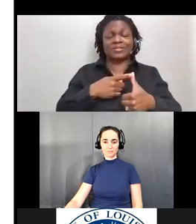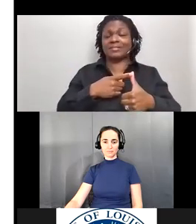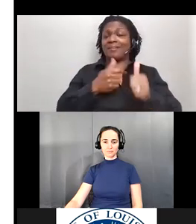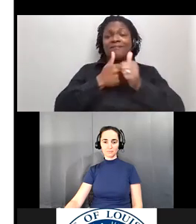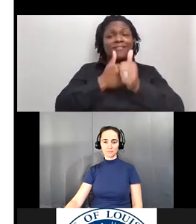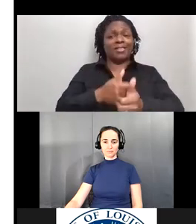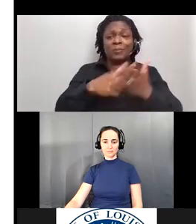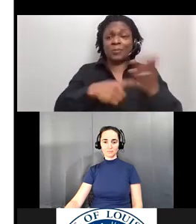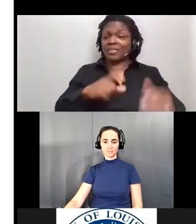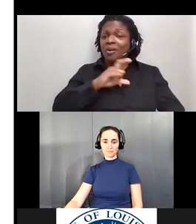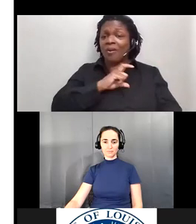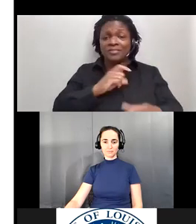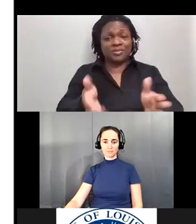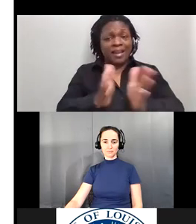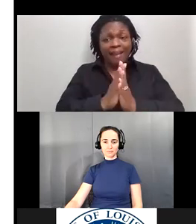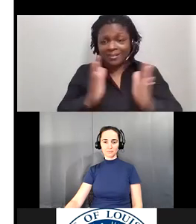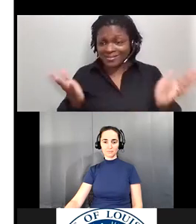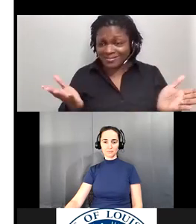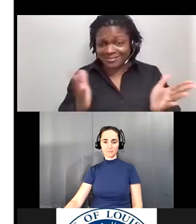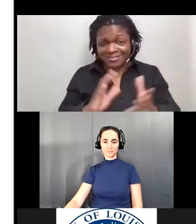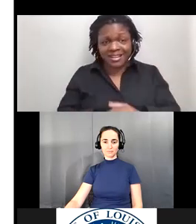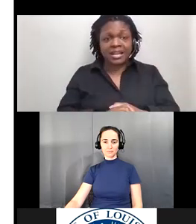officers you know this is one of the things that if we can comply.